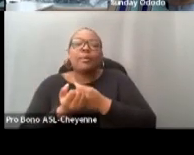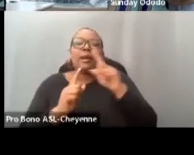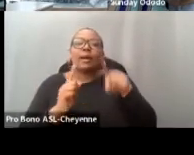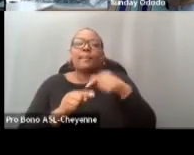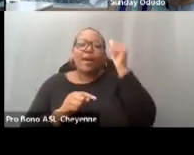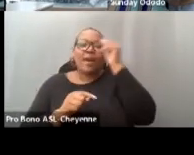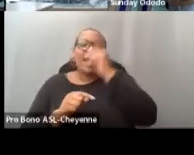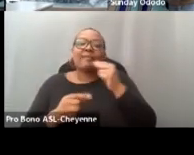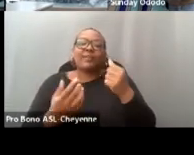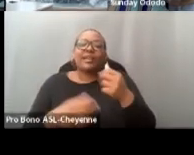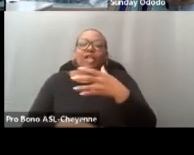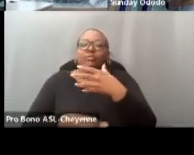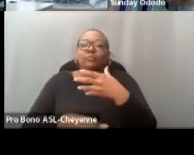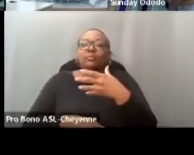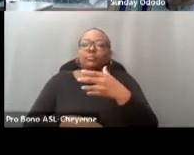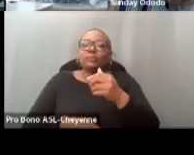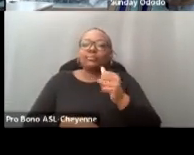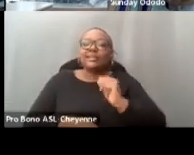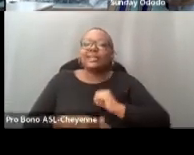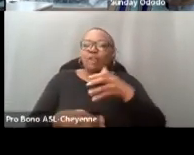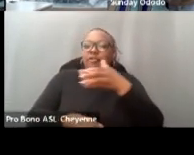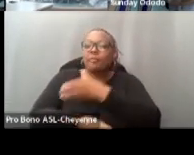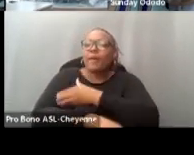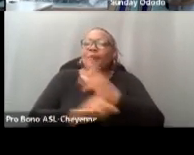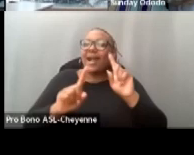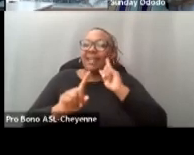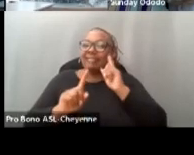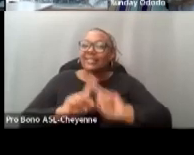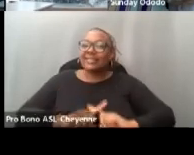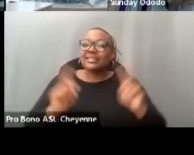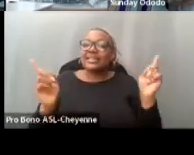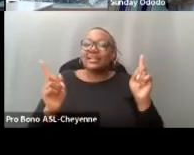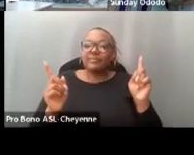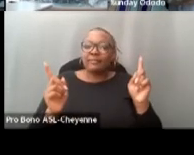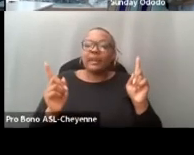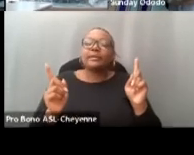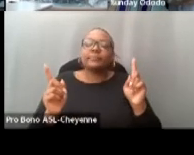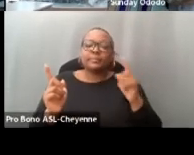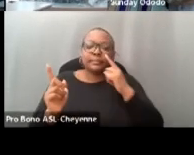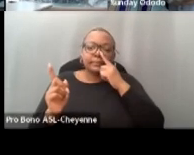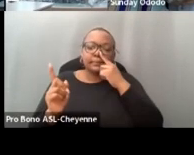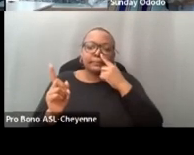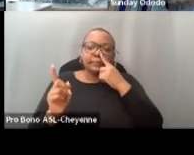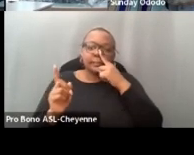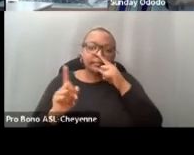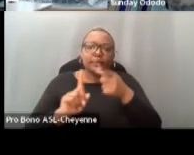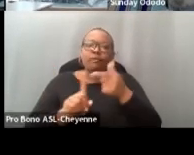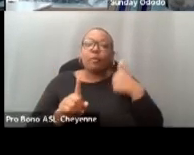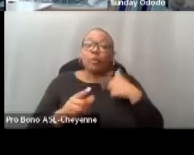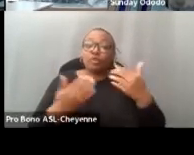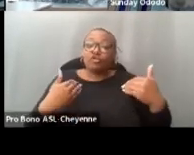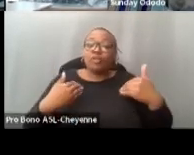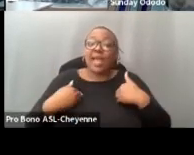which I think is a little bit different in epistemology and ontology from what you have from the west,